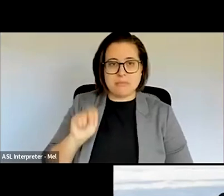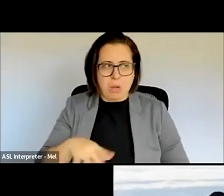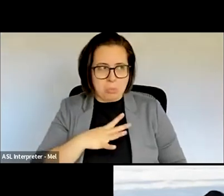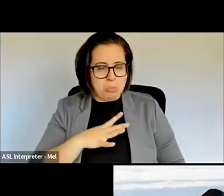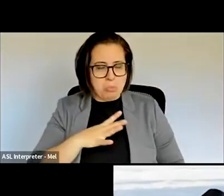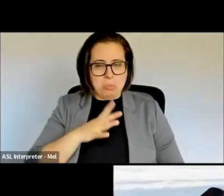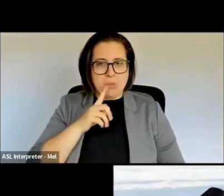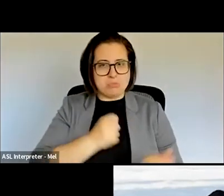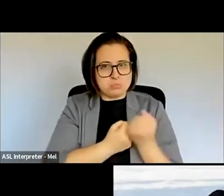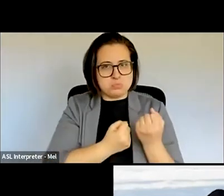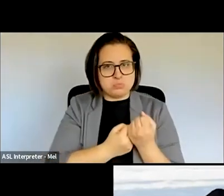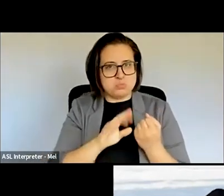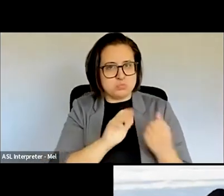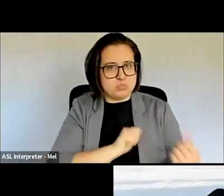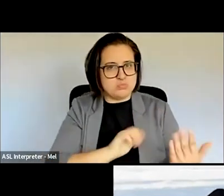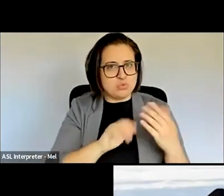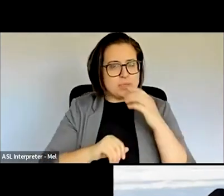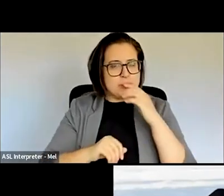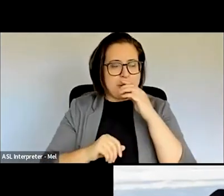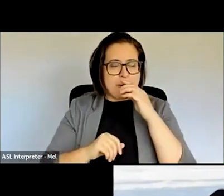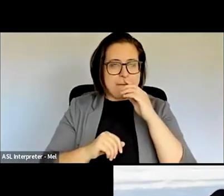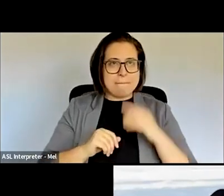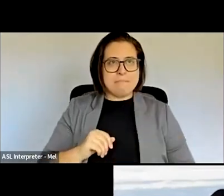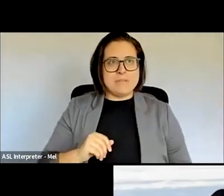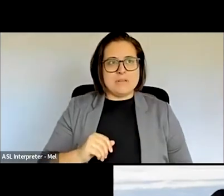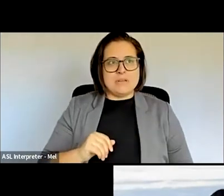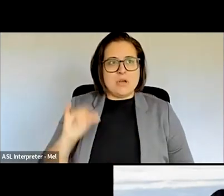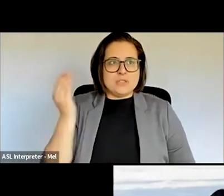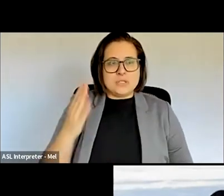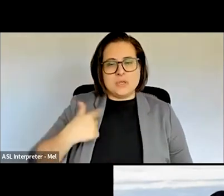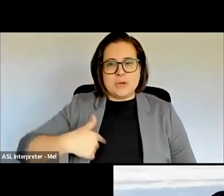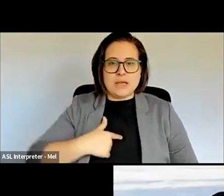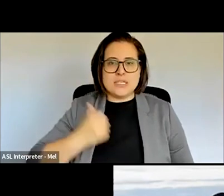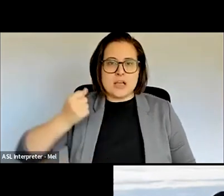so I'll go even further. Us radical youngsters I